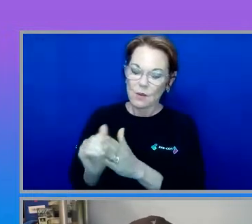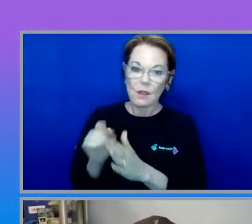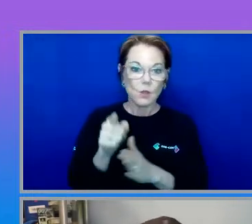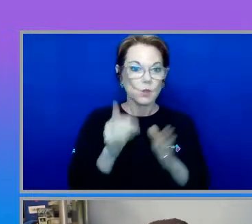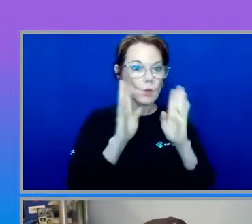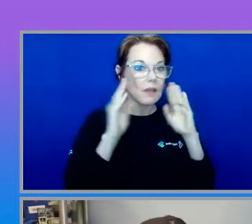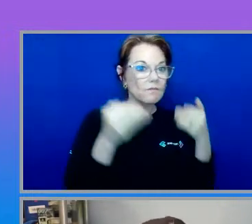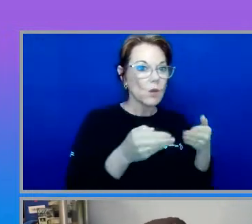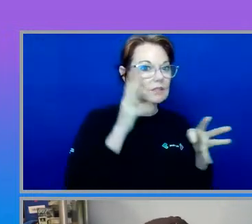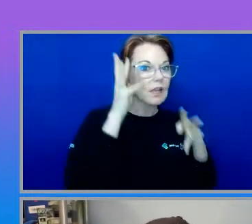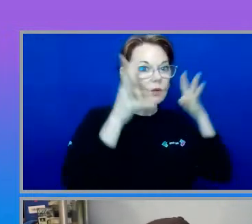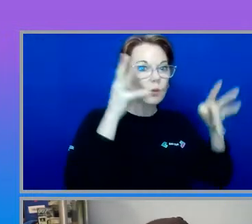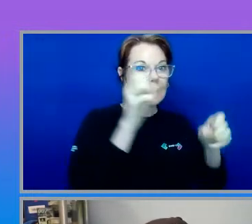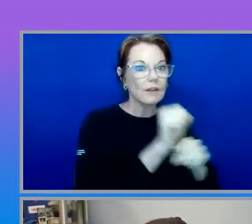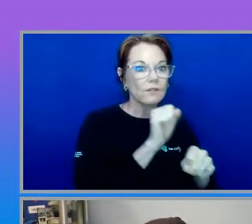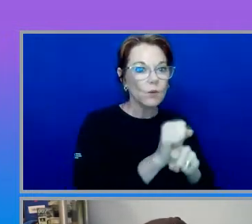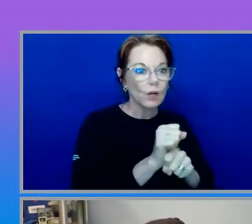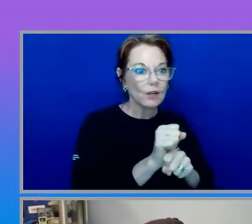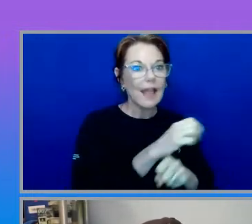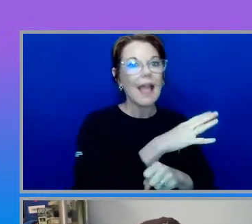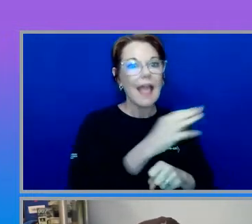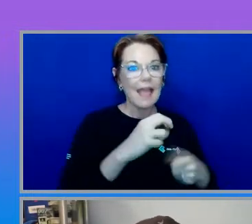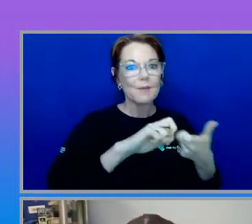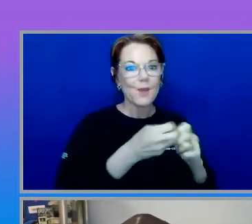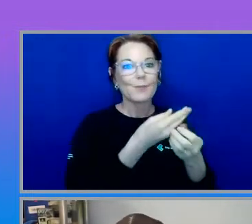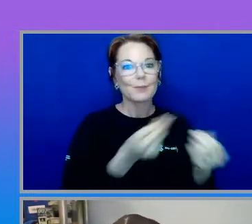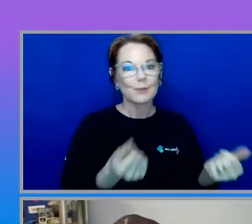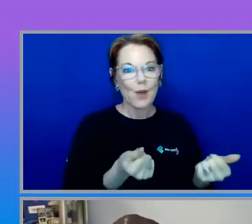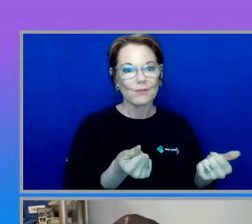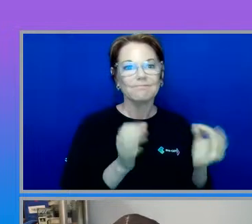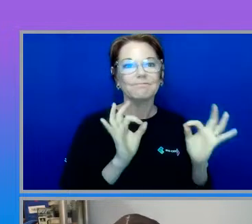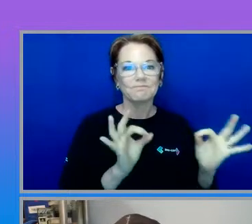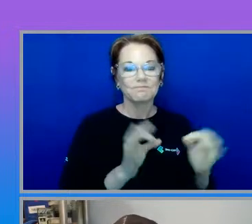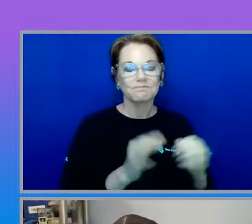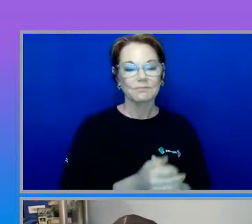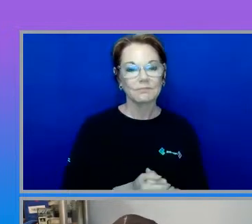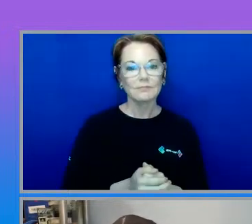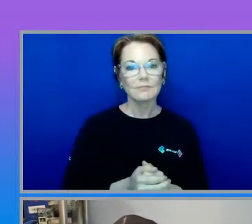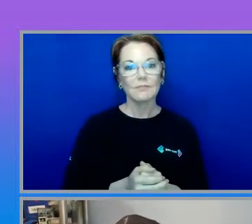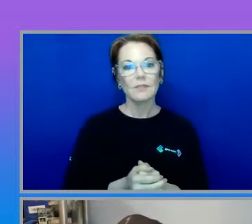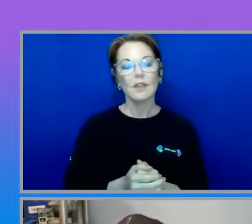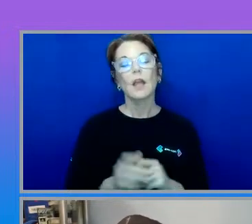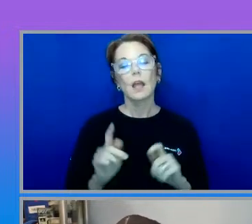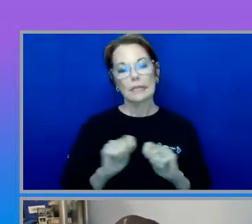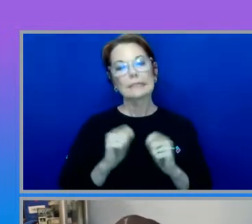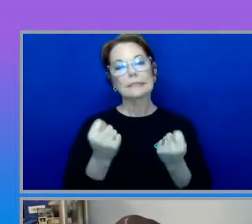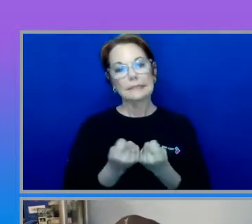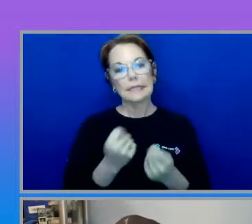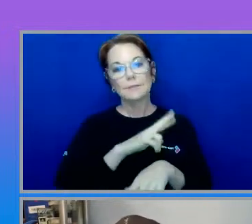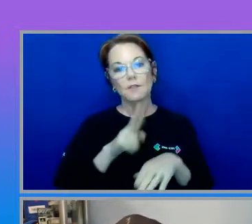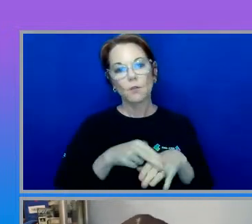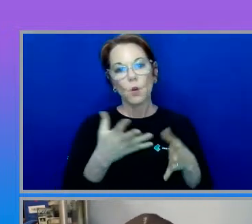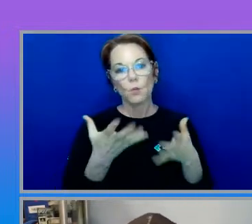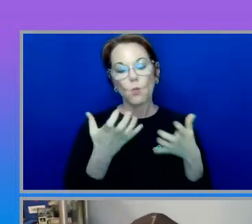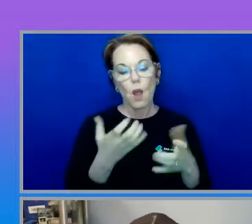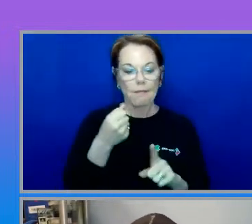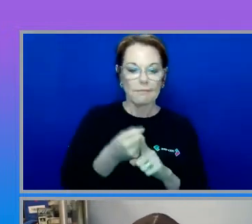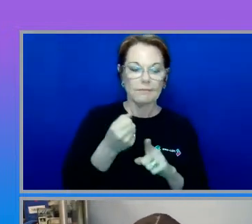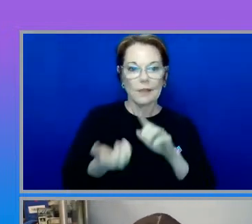and solving interesting problems. Right? So of course, teams typically want to run the